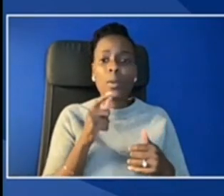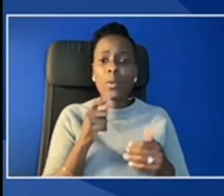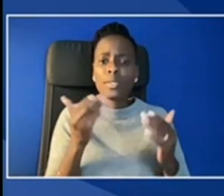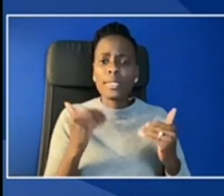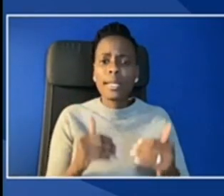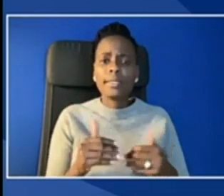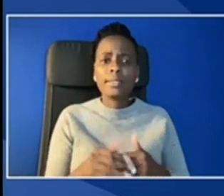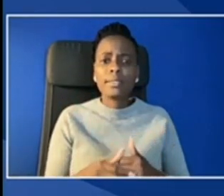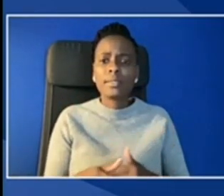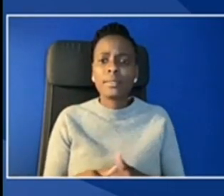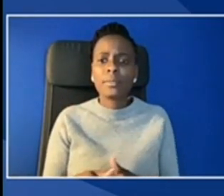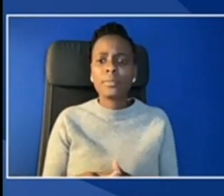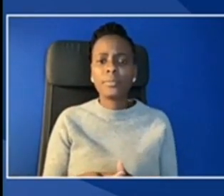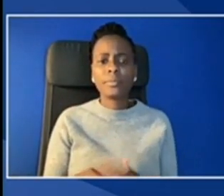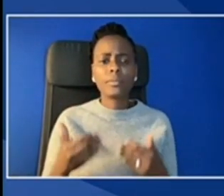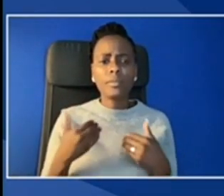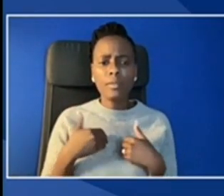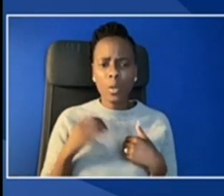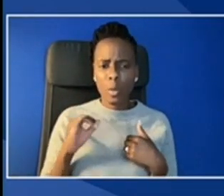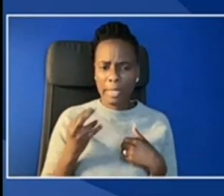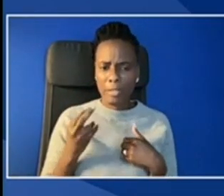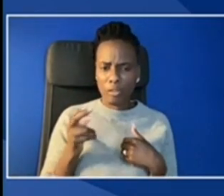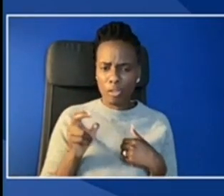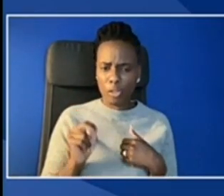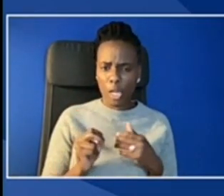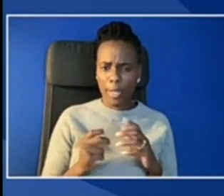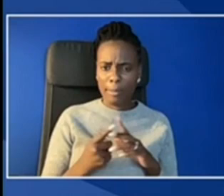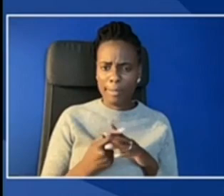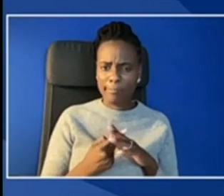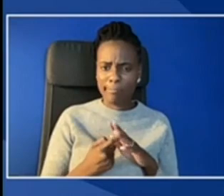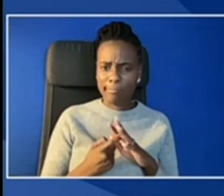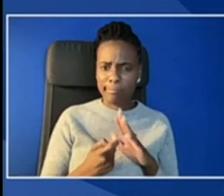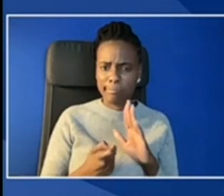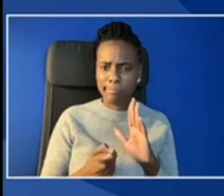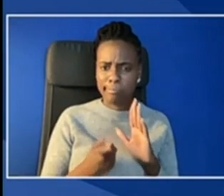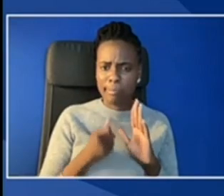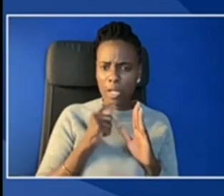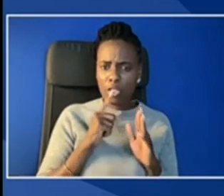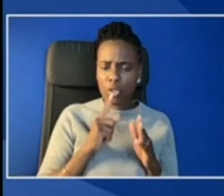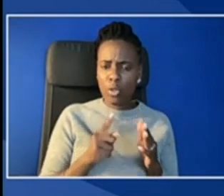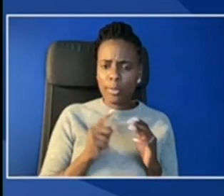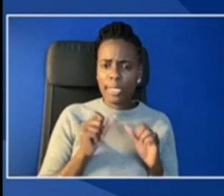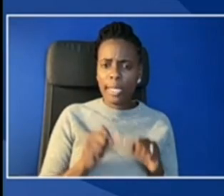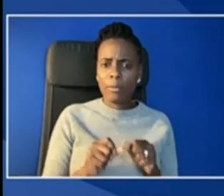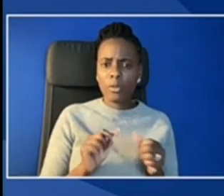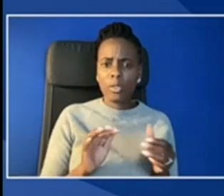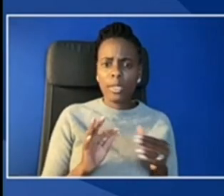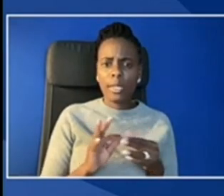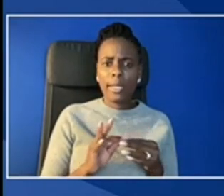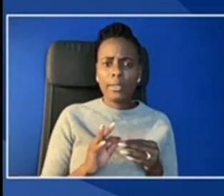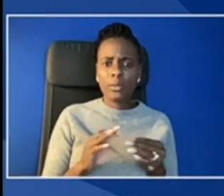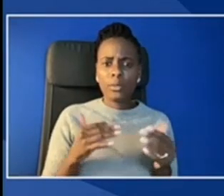We had John briefly, but I don't know if he's going to- if he was able to connect to audio. I can keep working with him